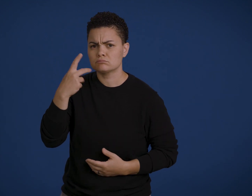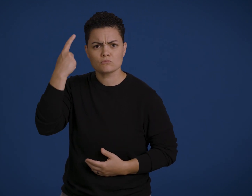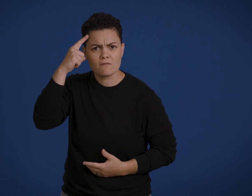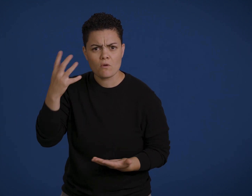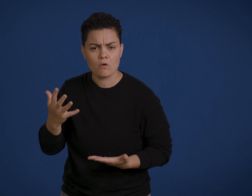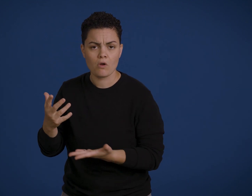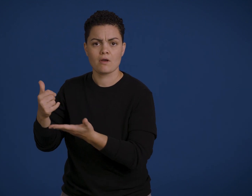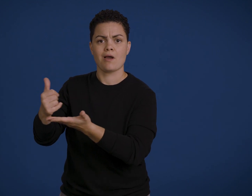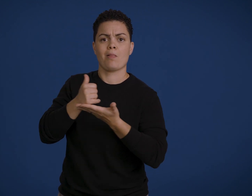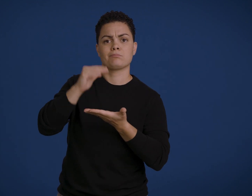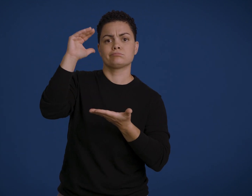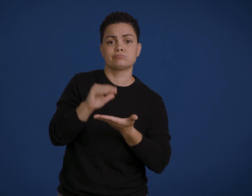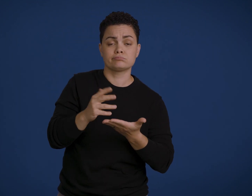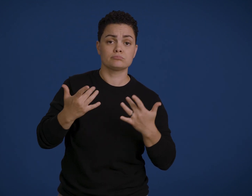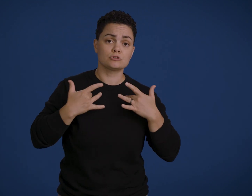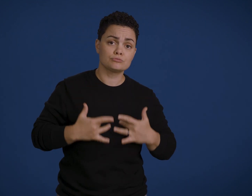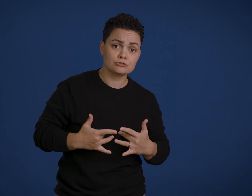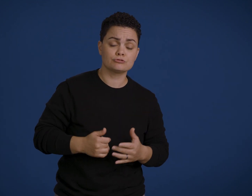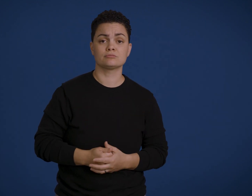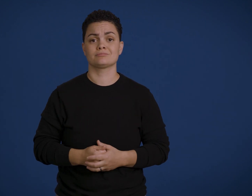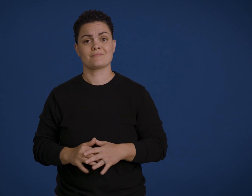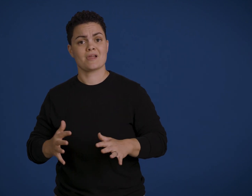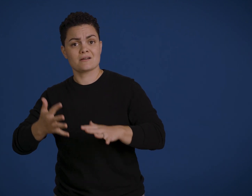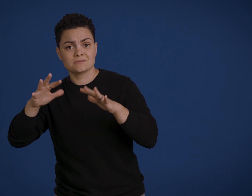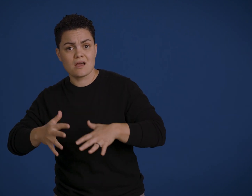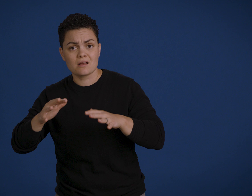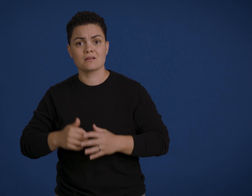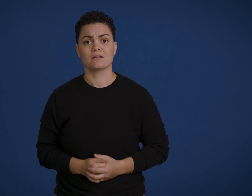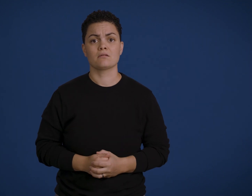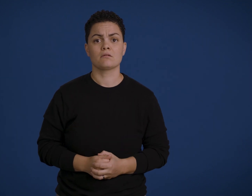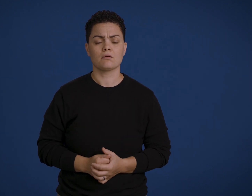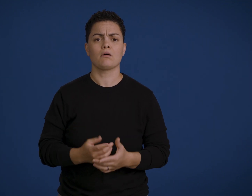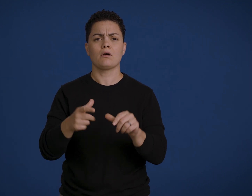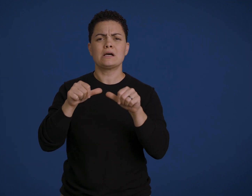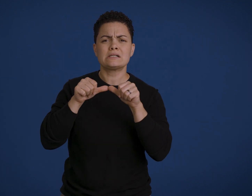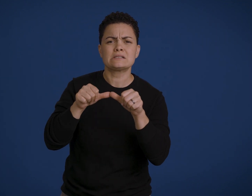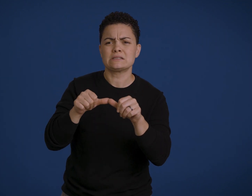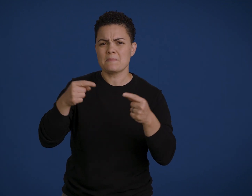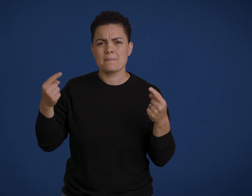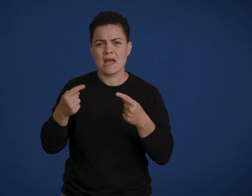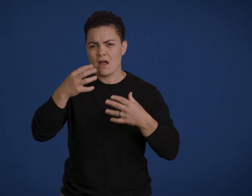SNRIs are commonly used to treat depression, anxiety disorders,